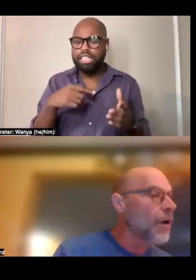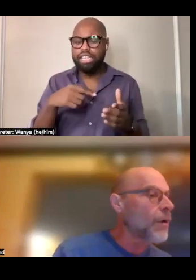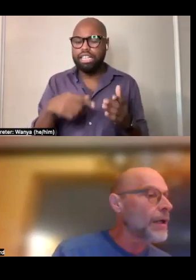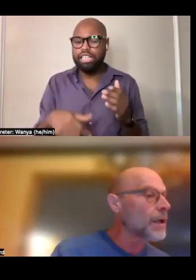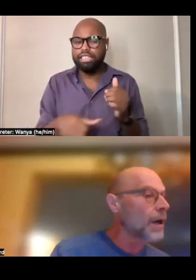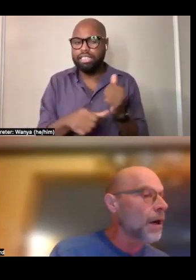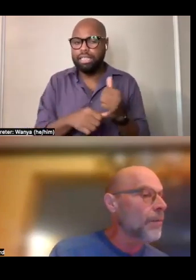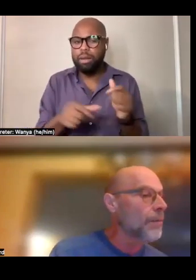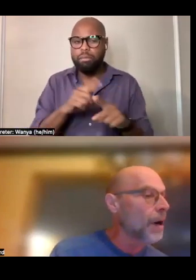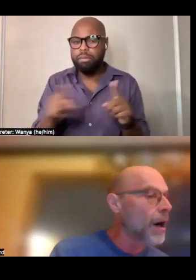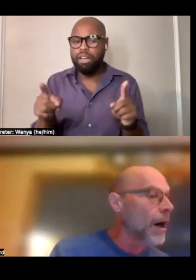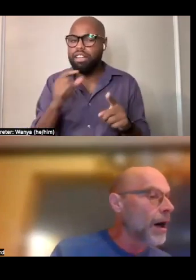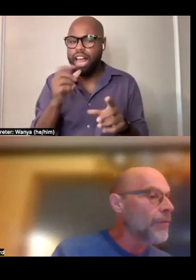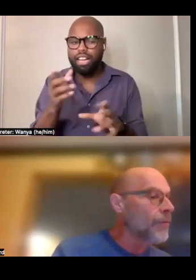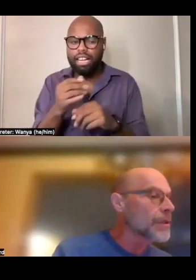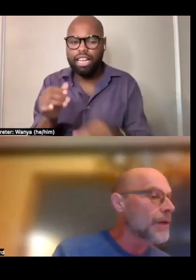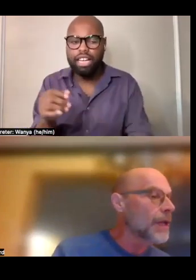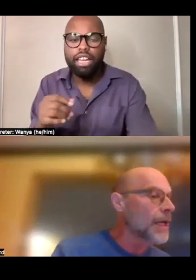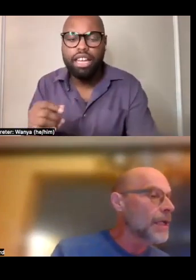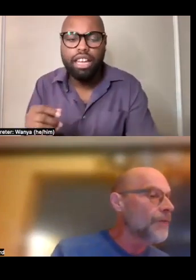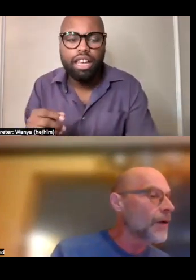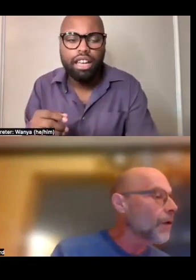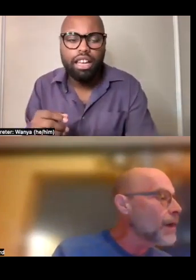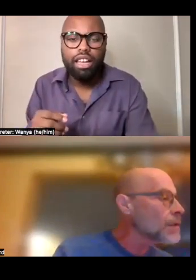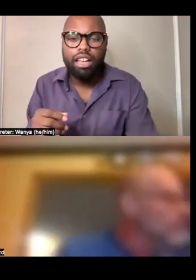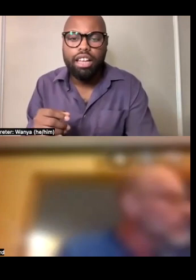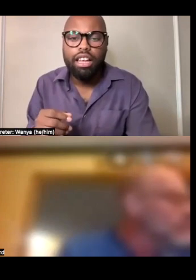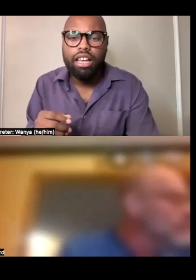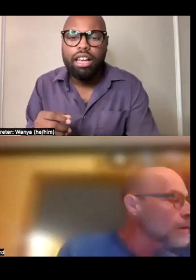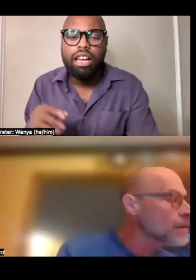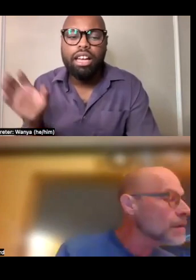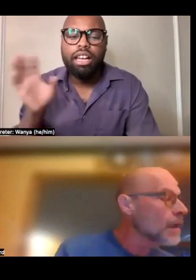low-income receive any federal housing assistance.